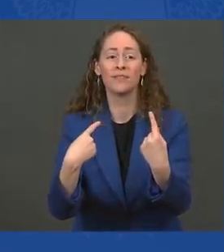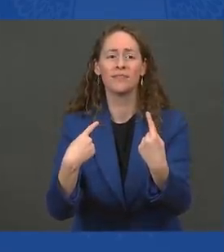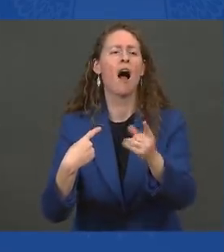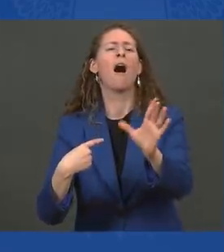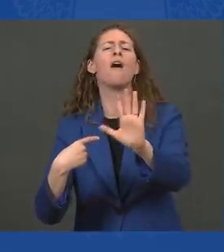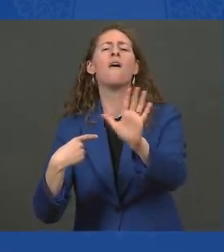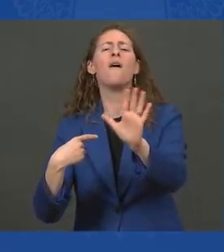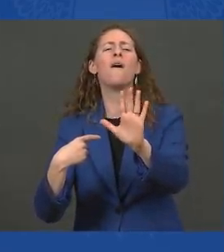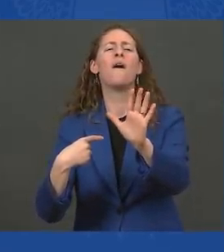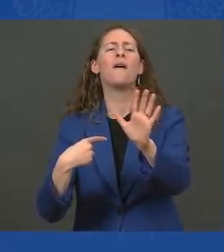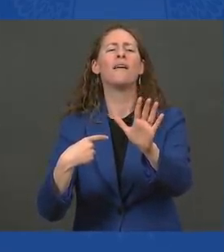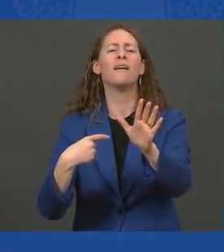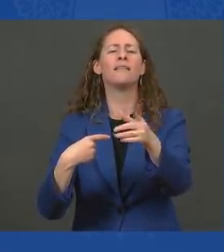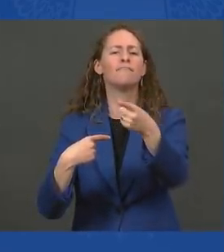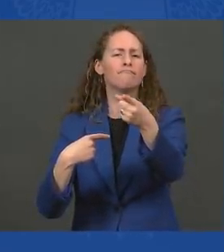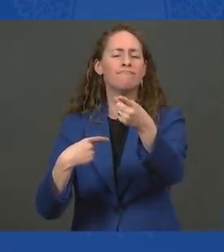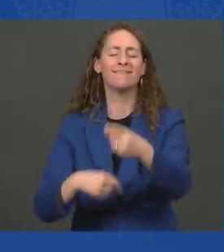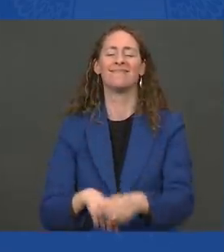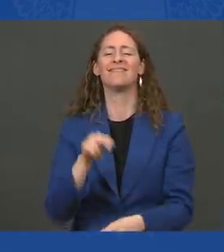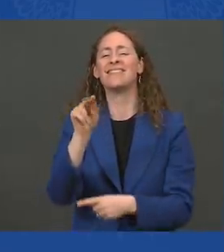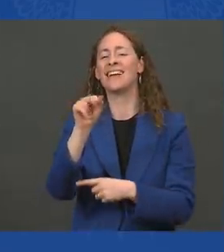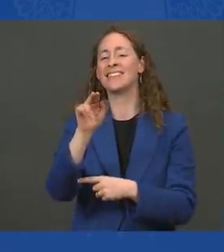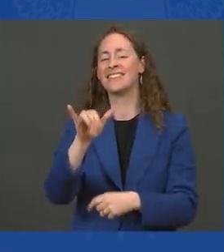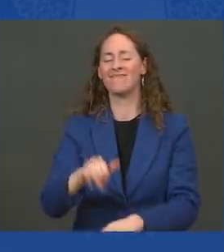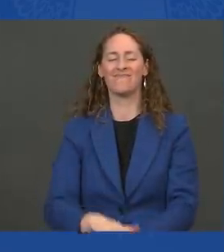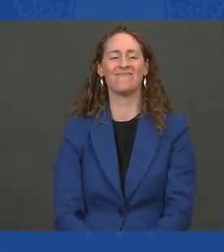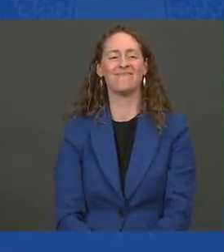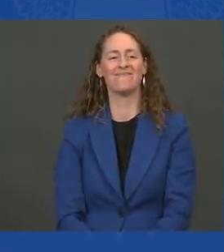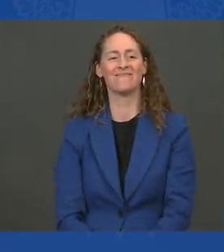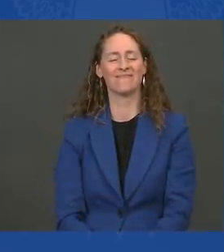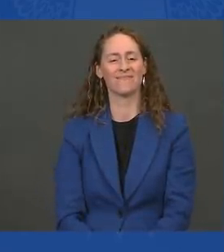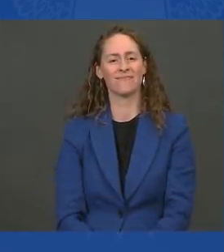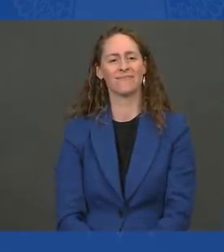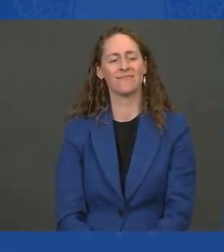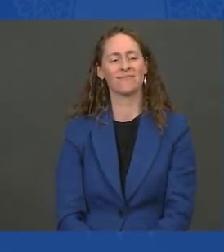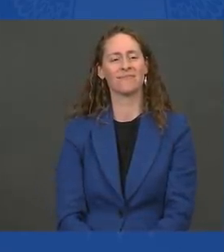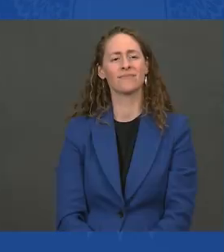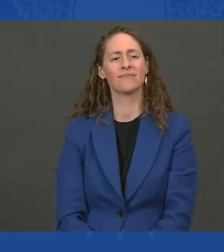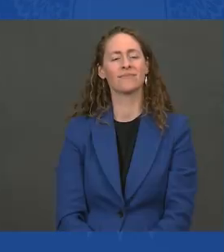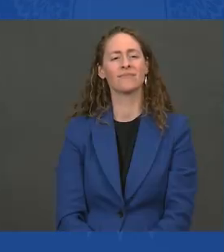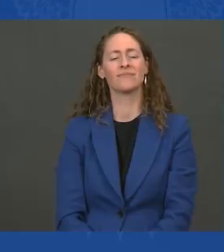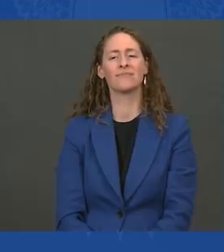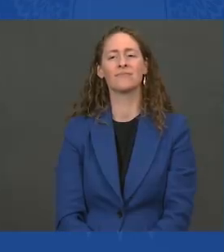The Press: Thank you so much, President Biden. Do you think that other countries will be reluctant